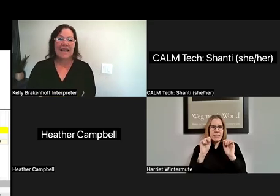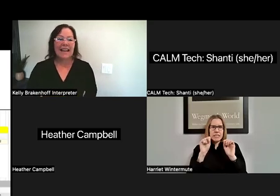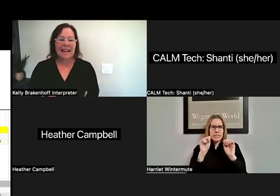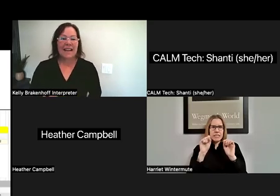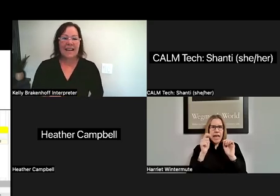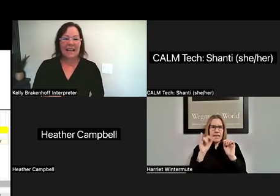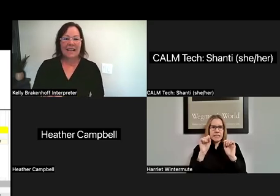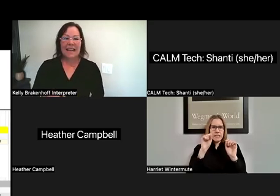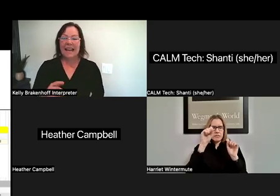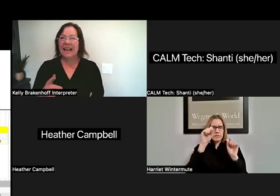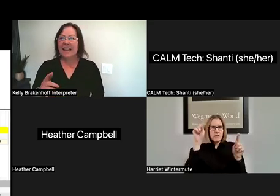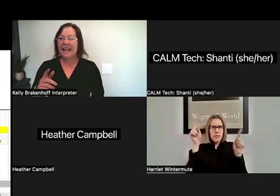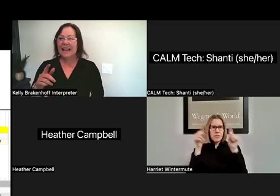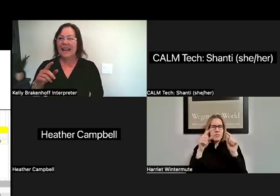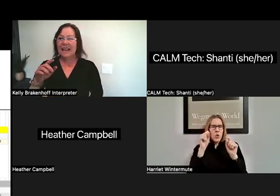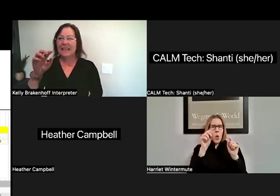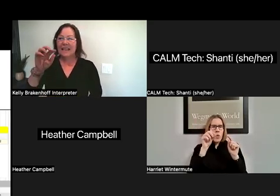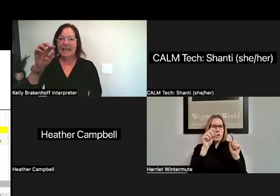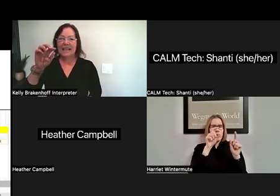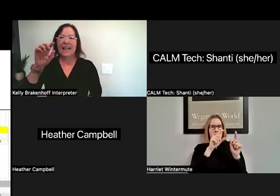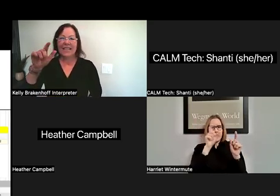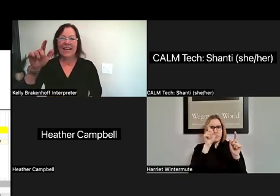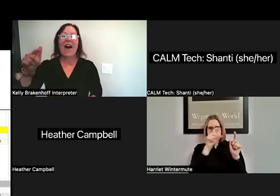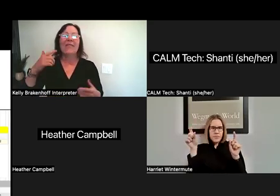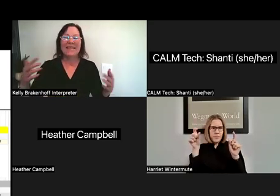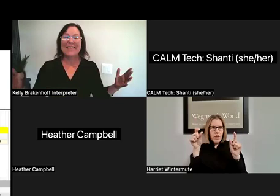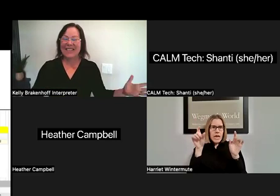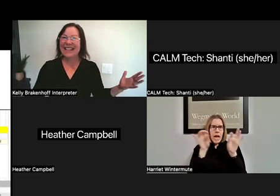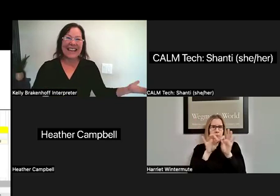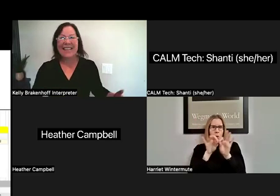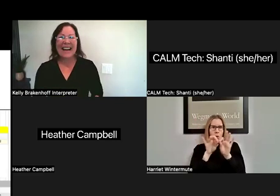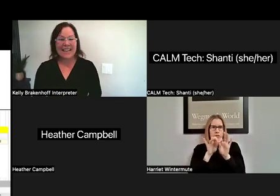The columns and the rows. >> INTERPRETER: Thank you. I couldn't